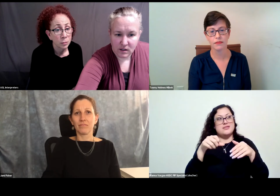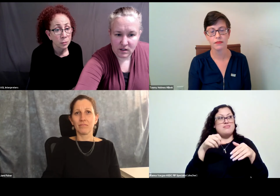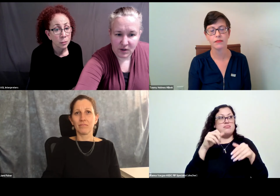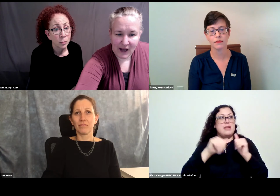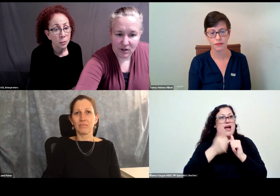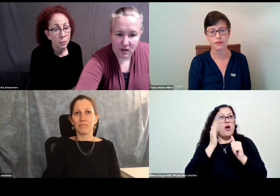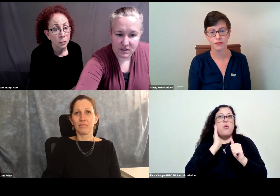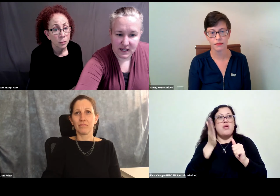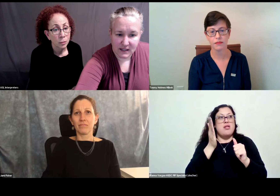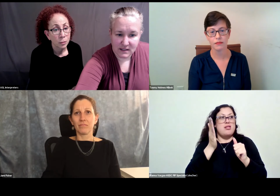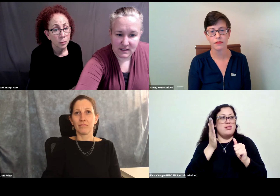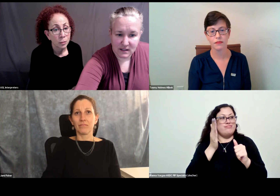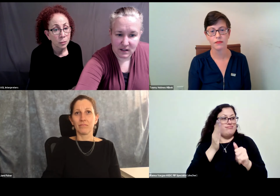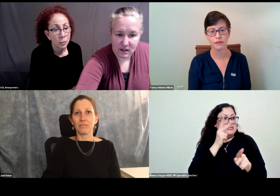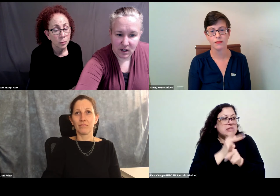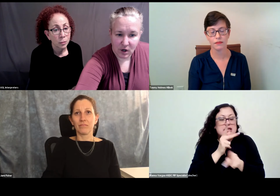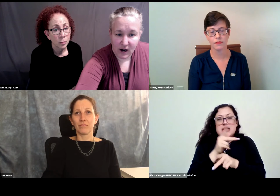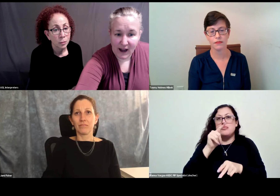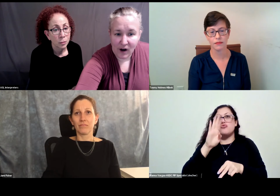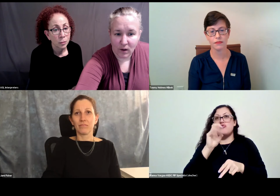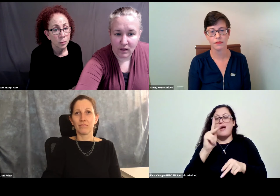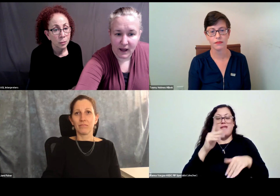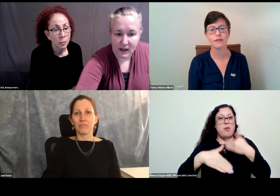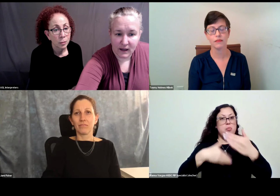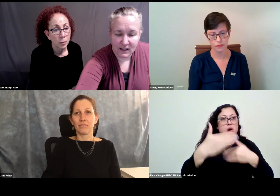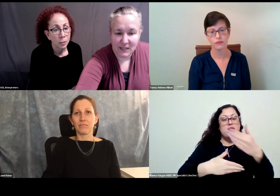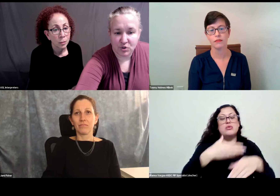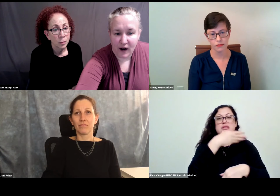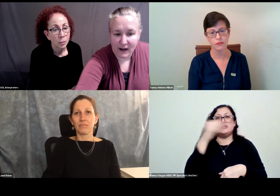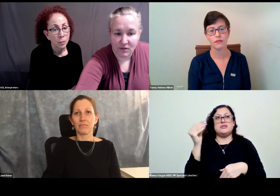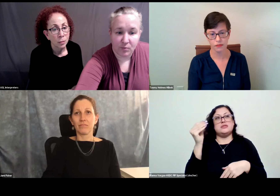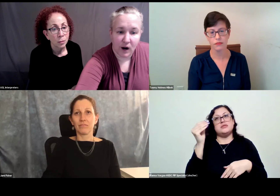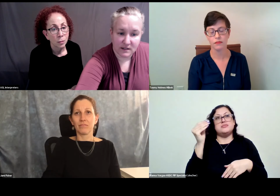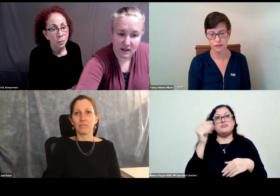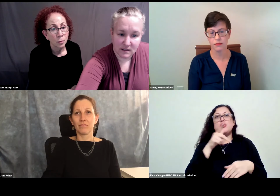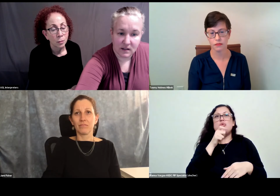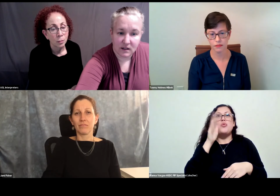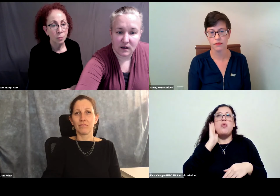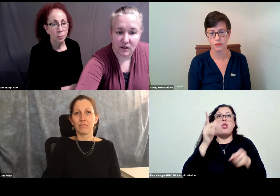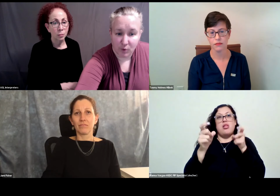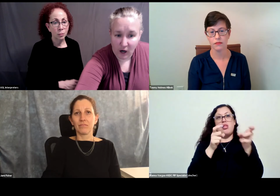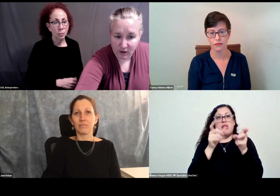So, how did those states or how will they keep track of the process, their progress,